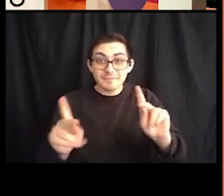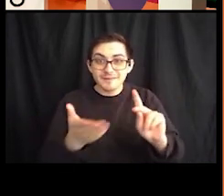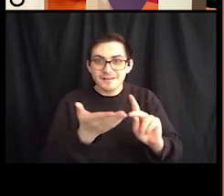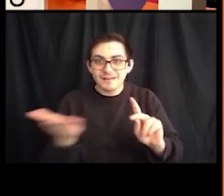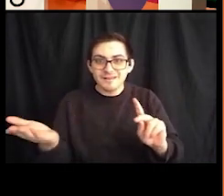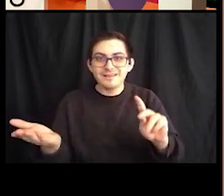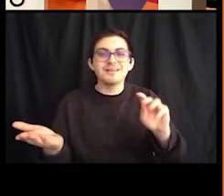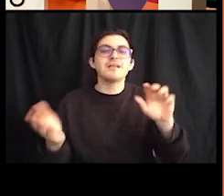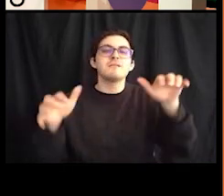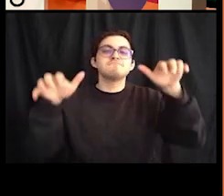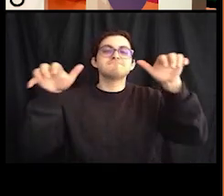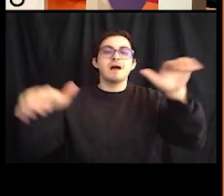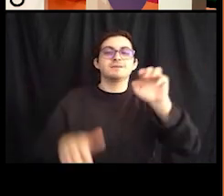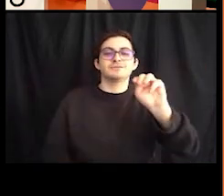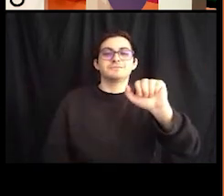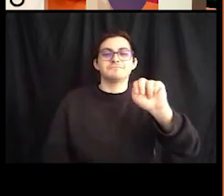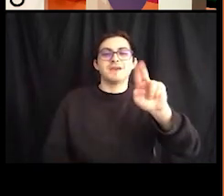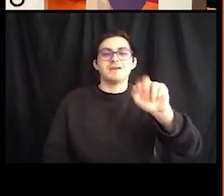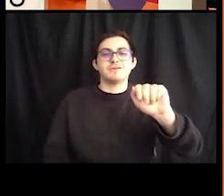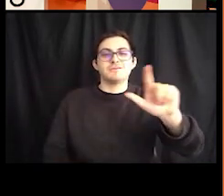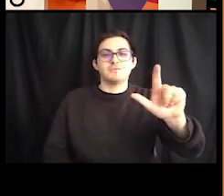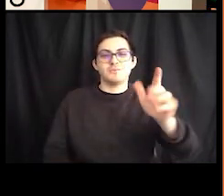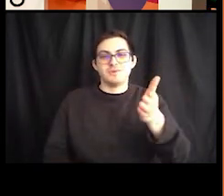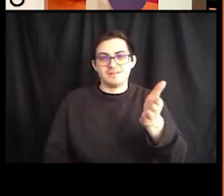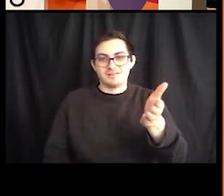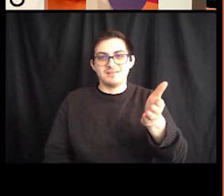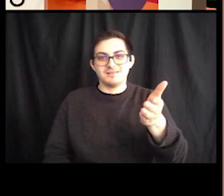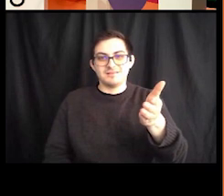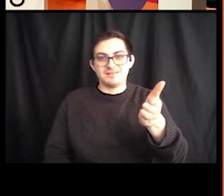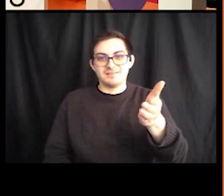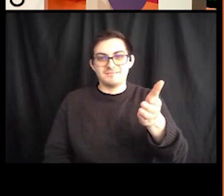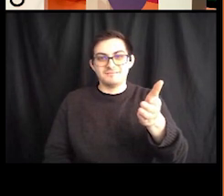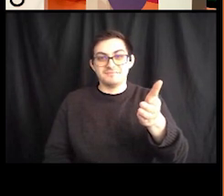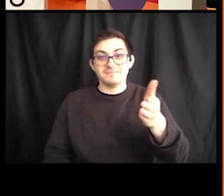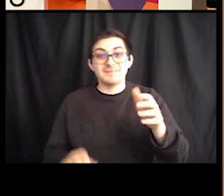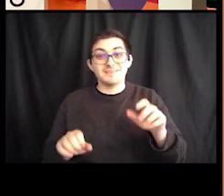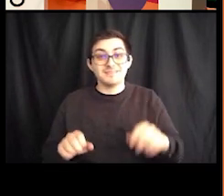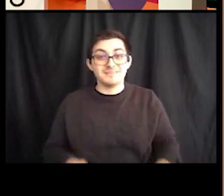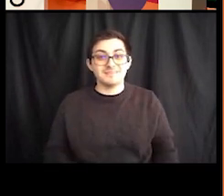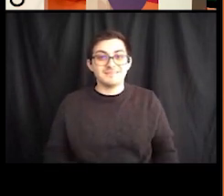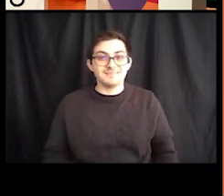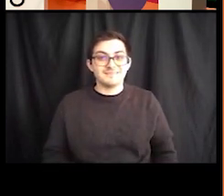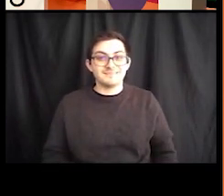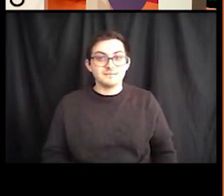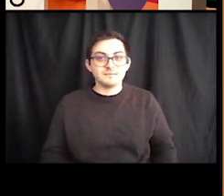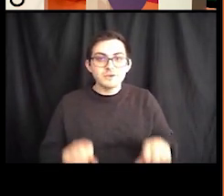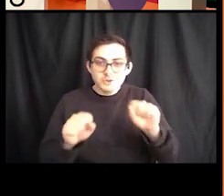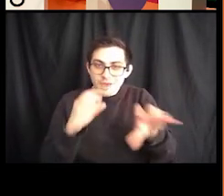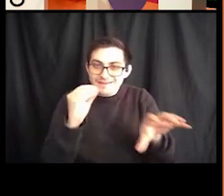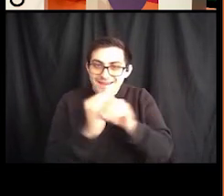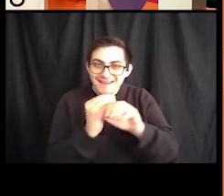Yuhki, do you want to try adding some text in this to show some magic? Yeah look at how that bar grows!